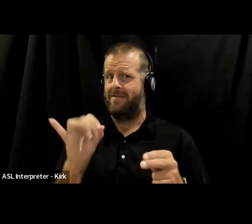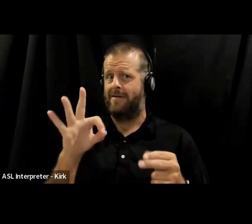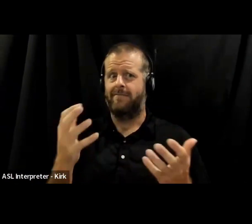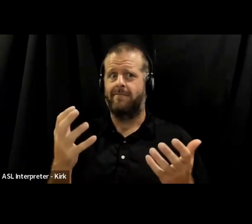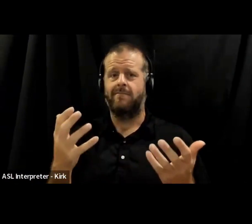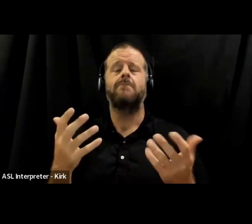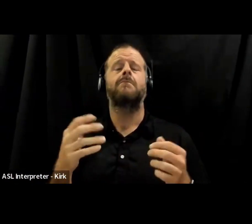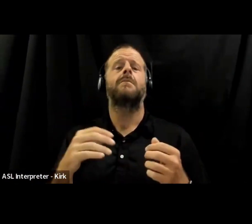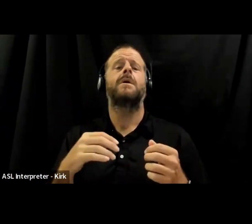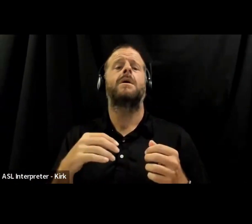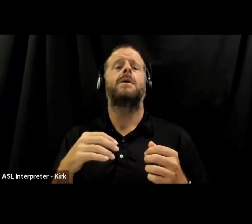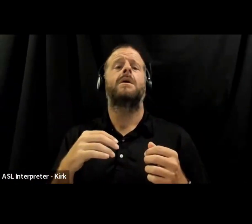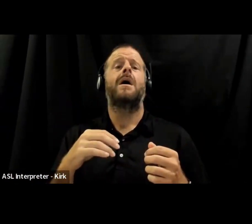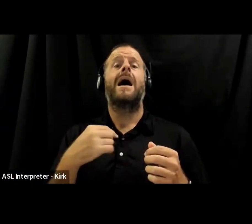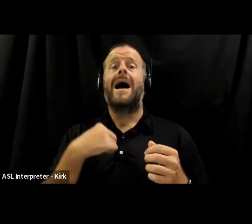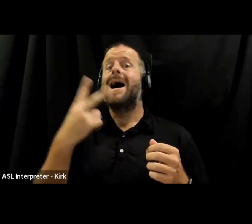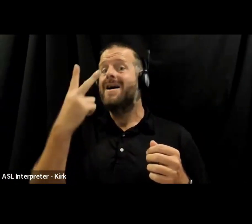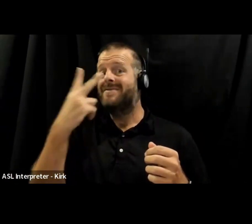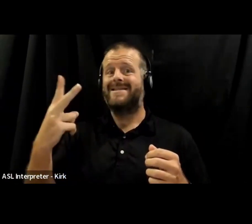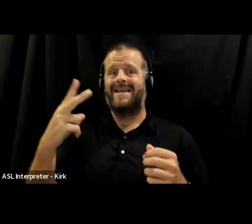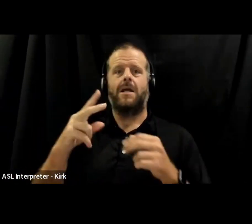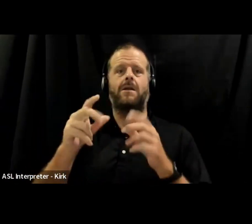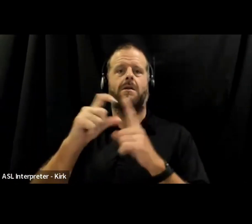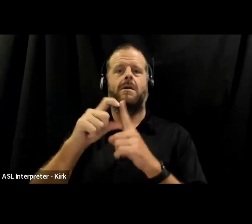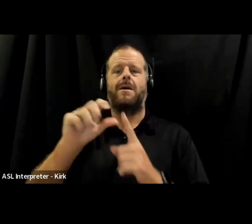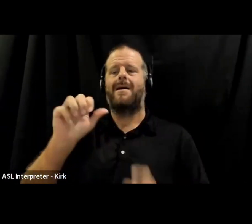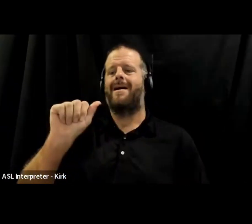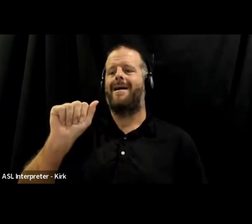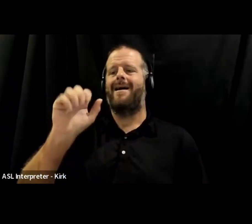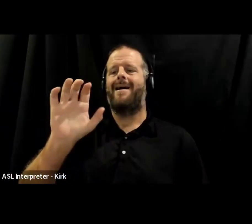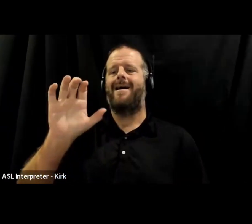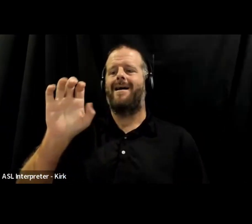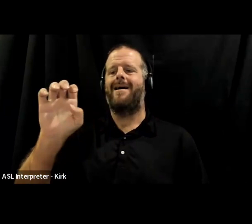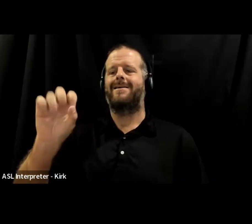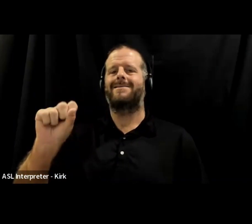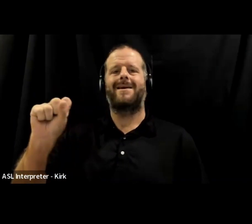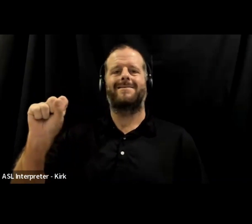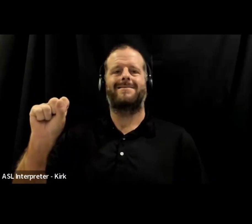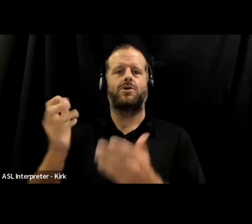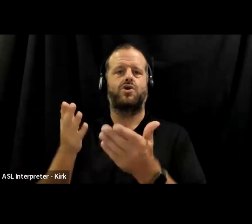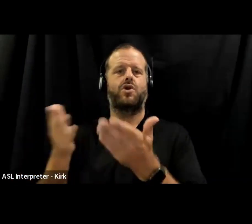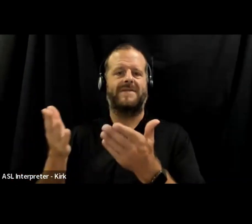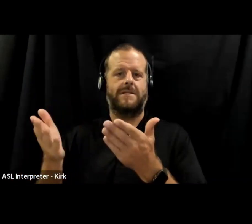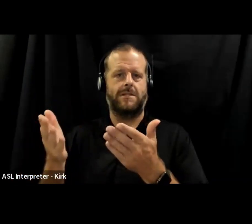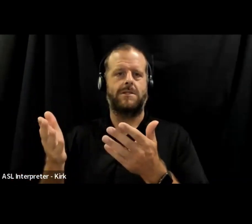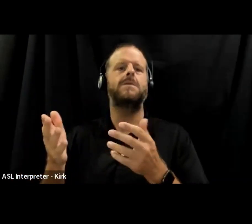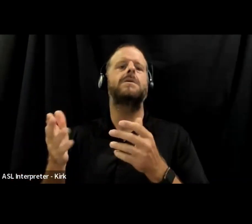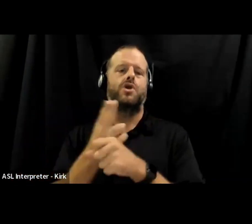I've seen access services used as like a catch all for communication, translation, and accessibility.